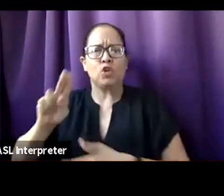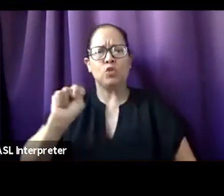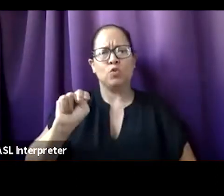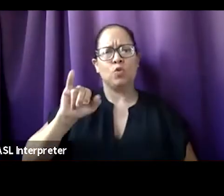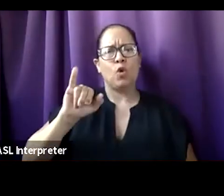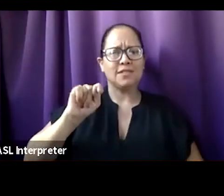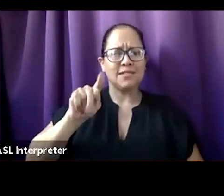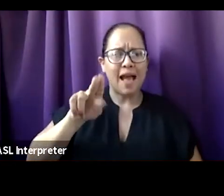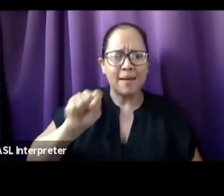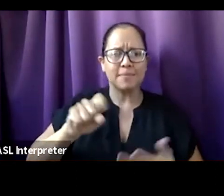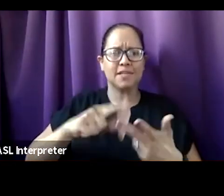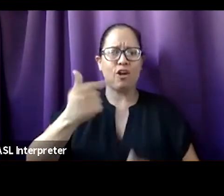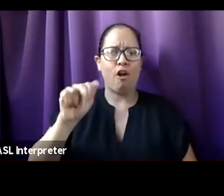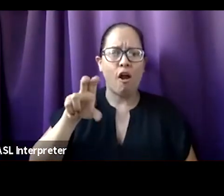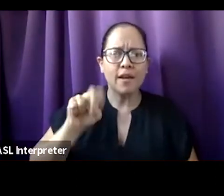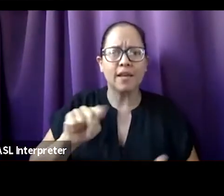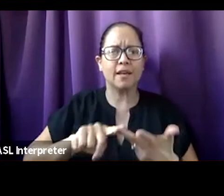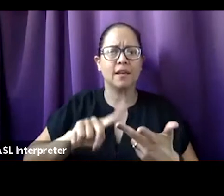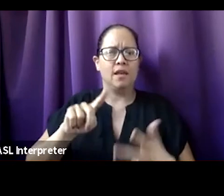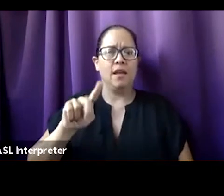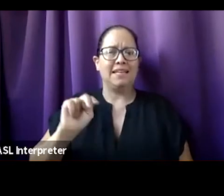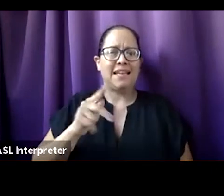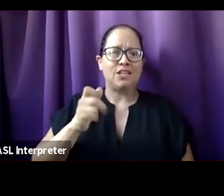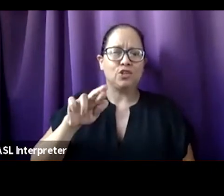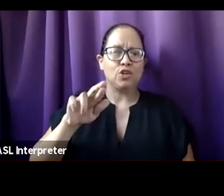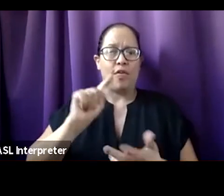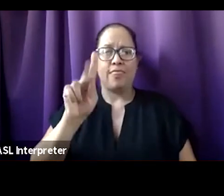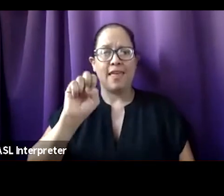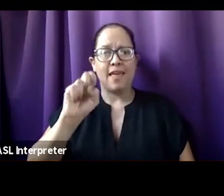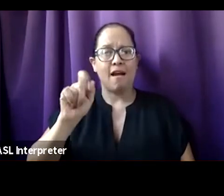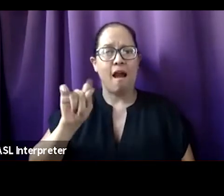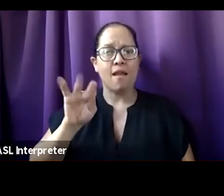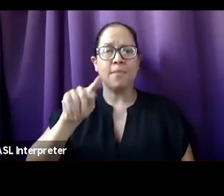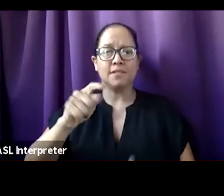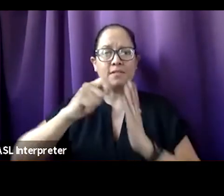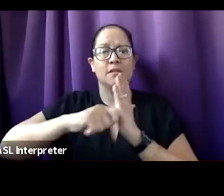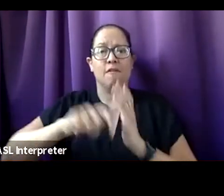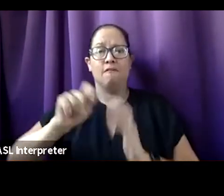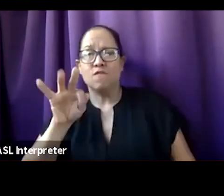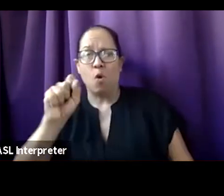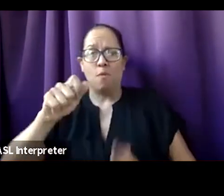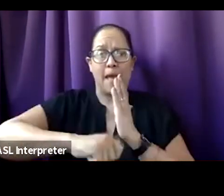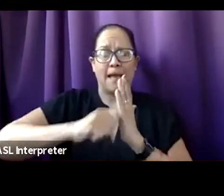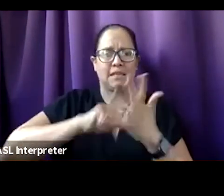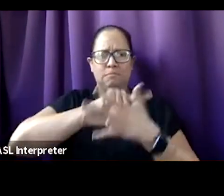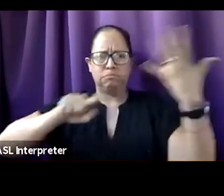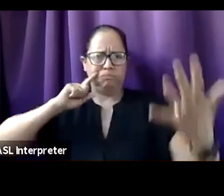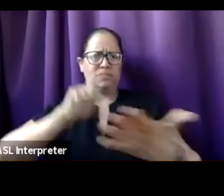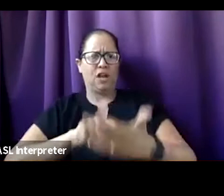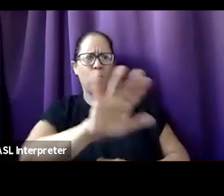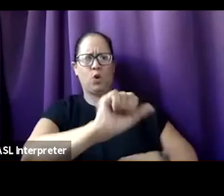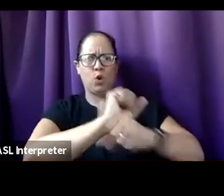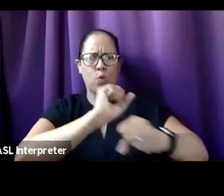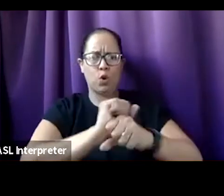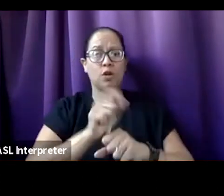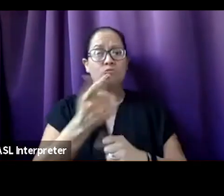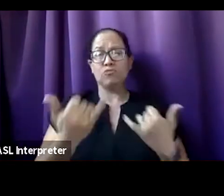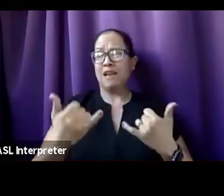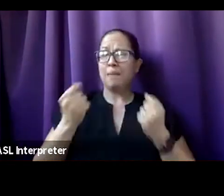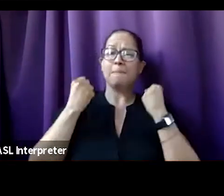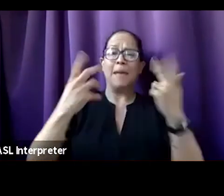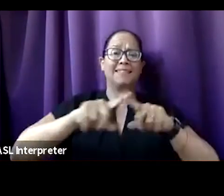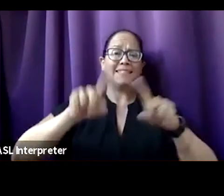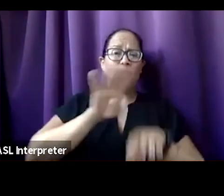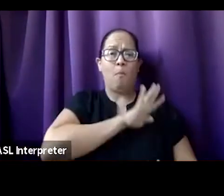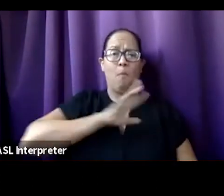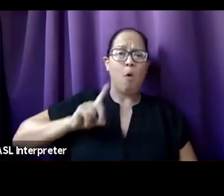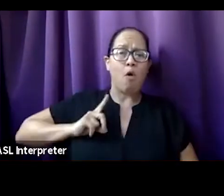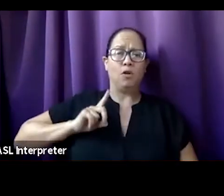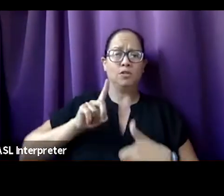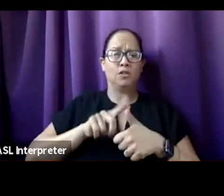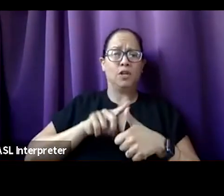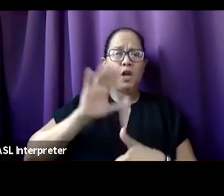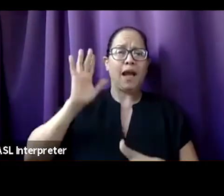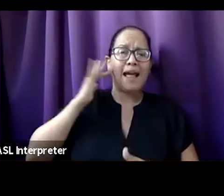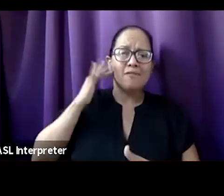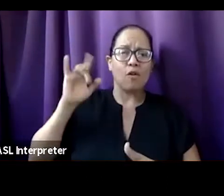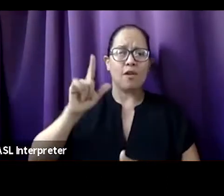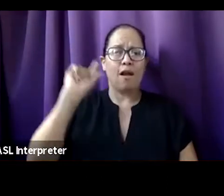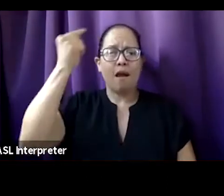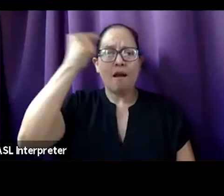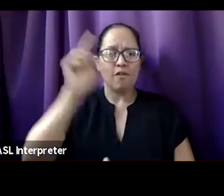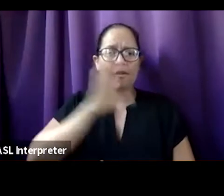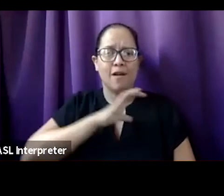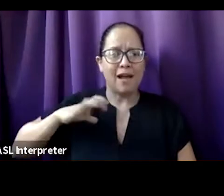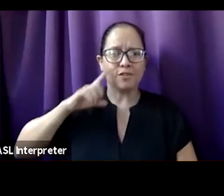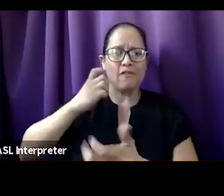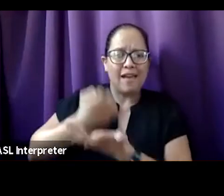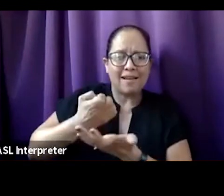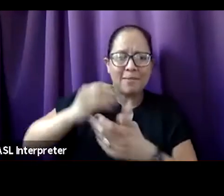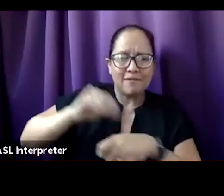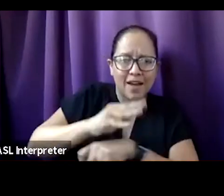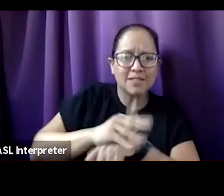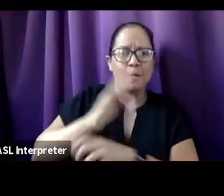The Economist, and Forbes magazine, among others. She currently sits on several boards, including the California Governor's Council of Economic Advisers and public responsibility in medicine and research in 2020 dR grey was named and MacArthur Fellow